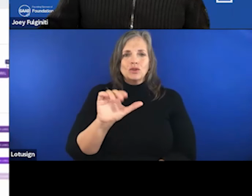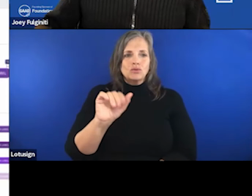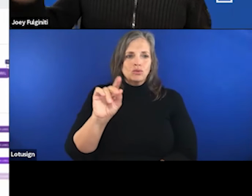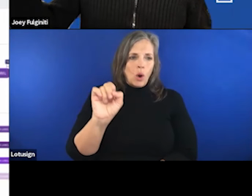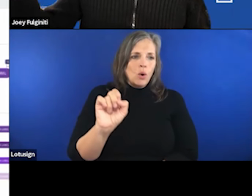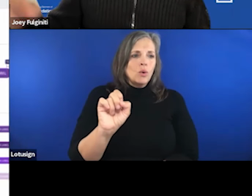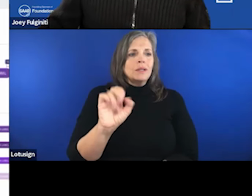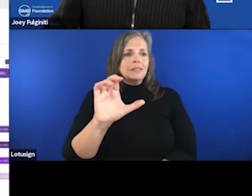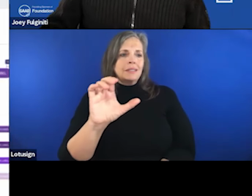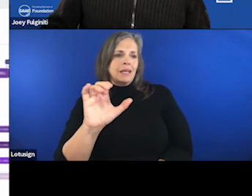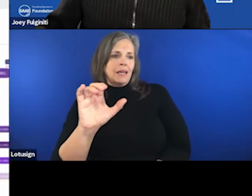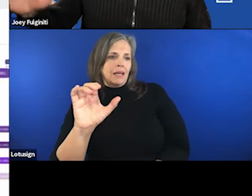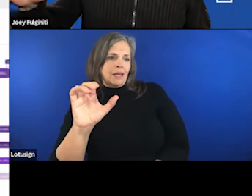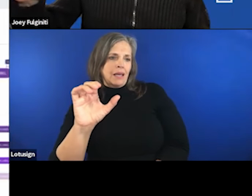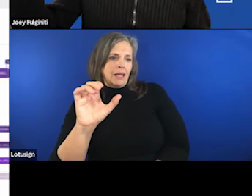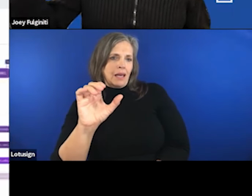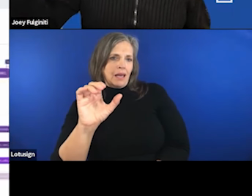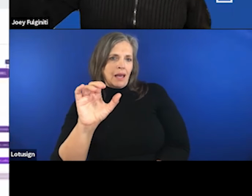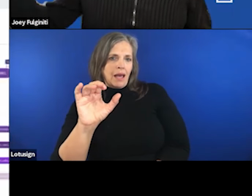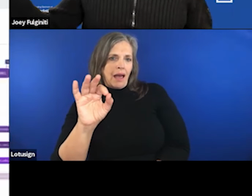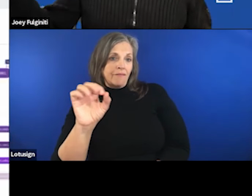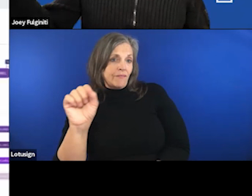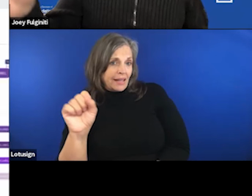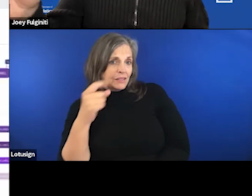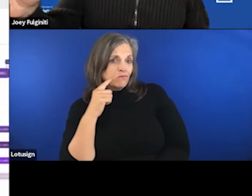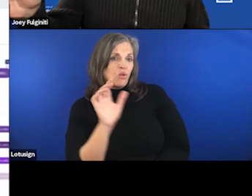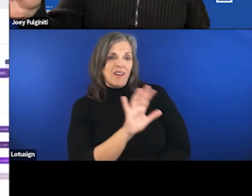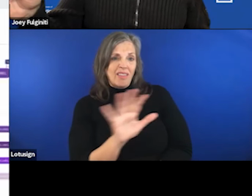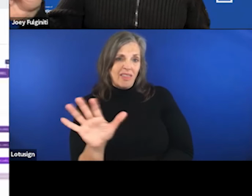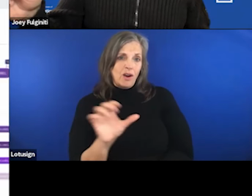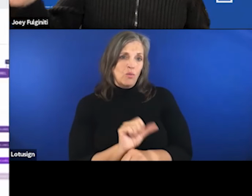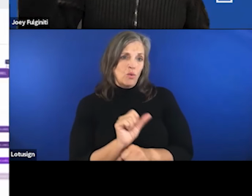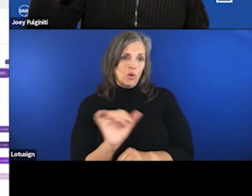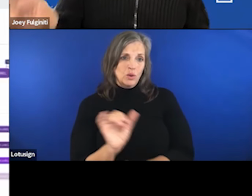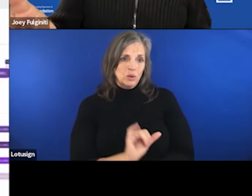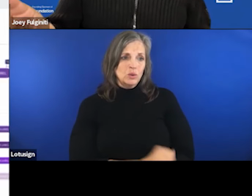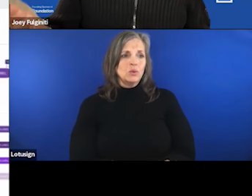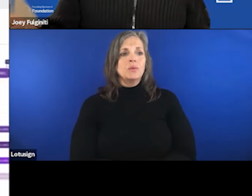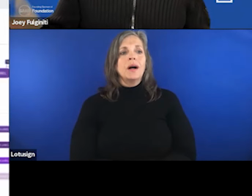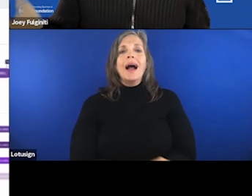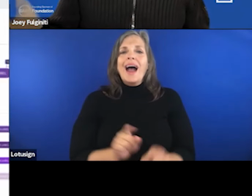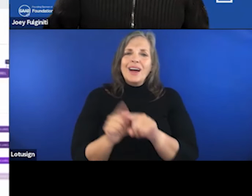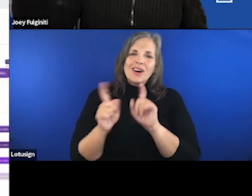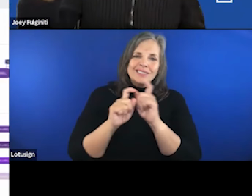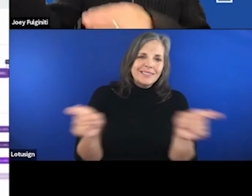can use the css for for their work and it also um gives you red lines in Figma so it gives you the